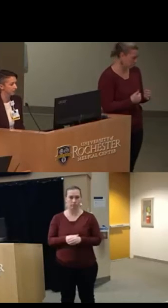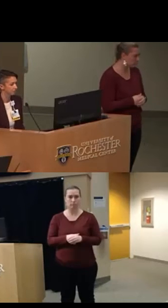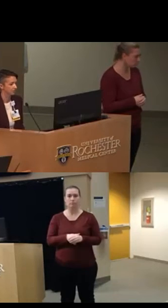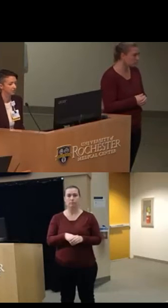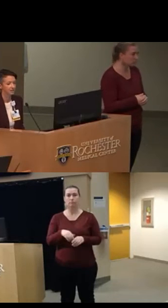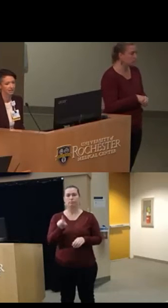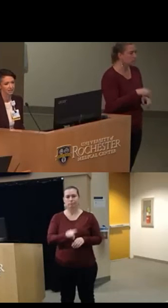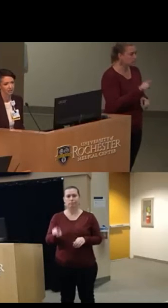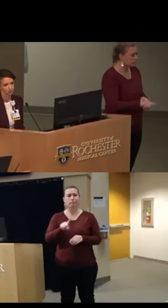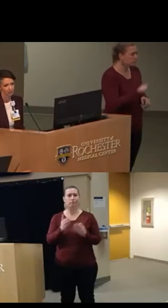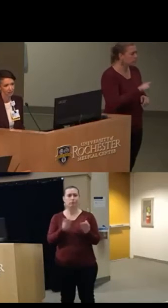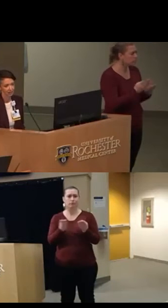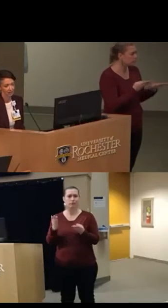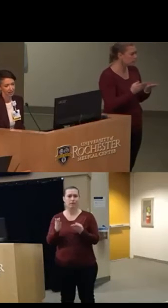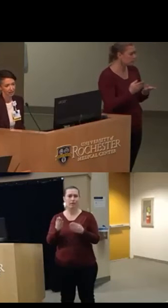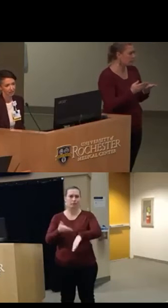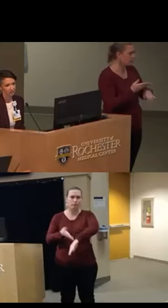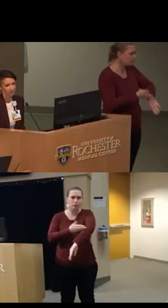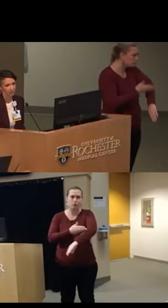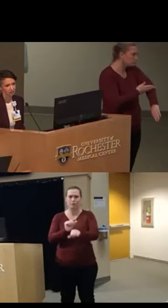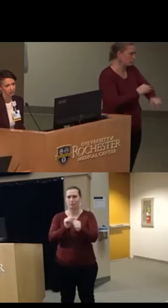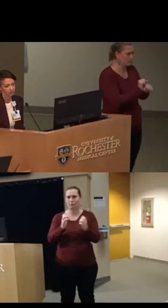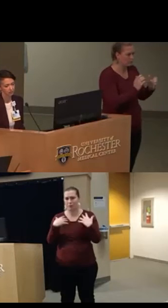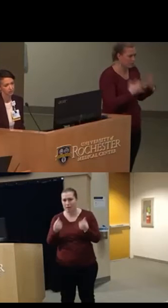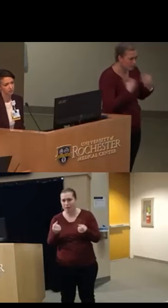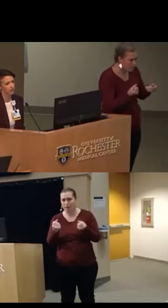health productivity and engagement and create spaces for people to fall